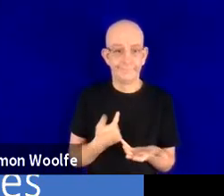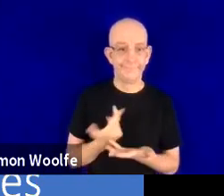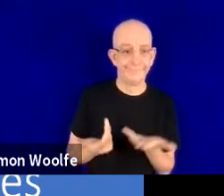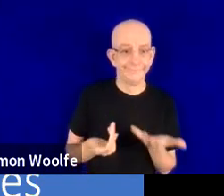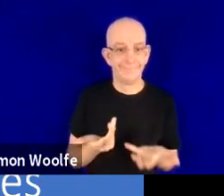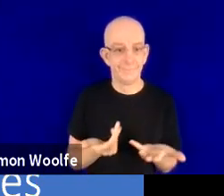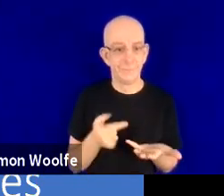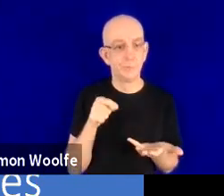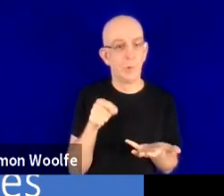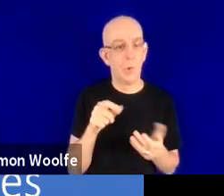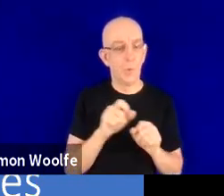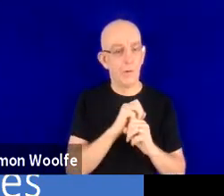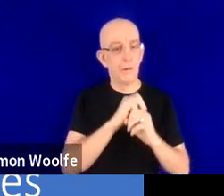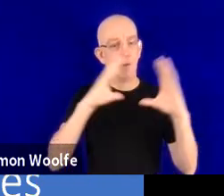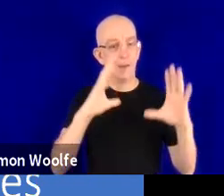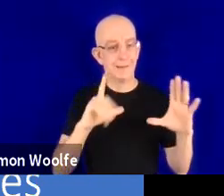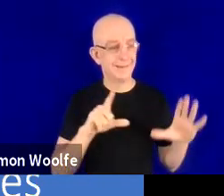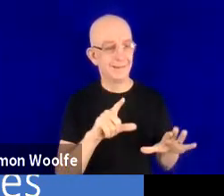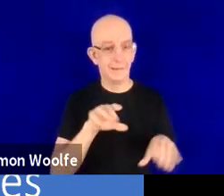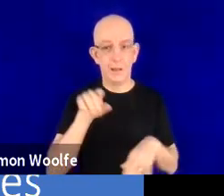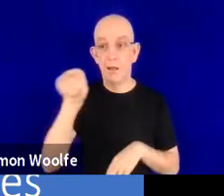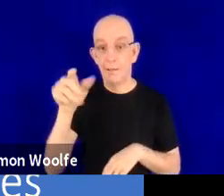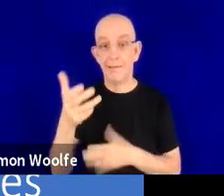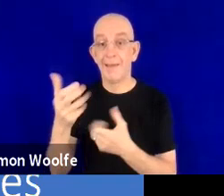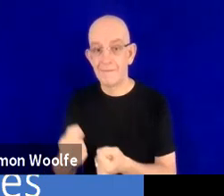that as I mentioned, probably on average, these do better than others